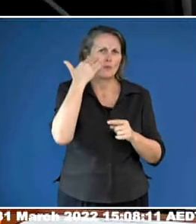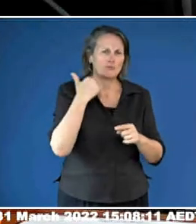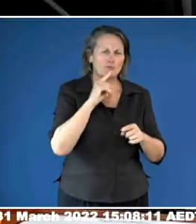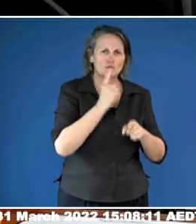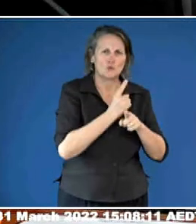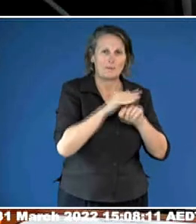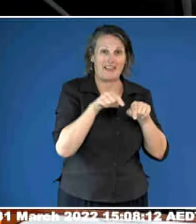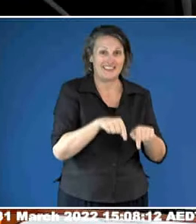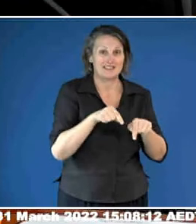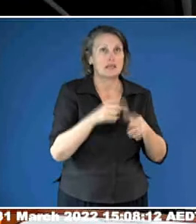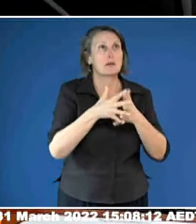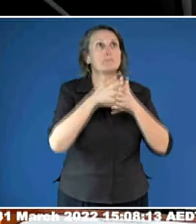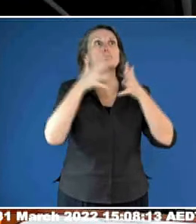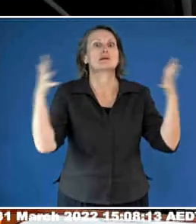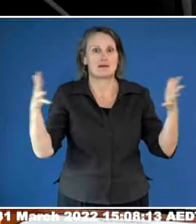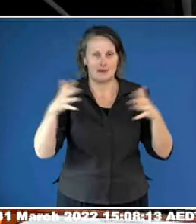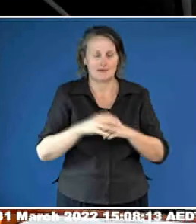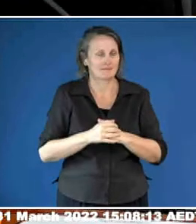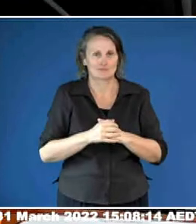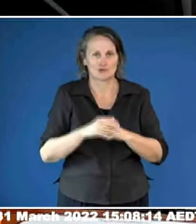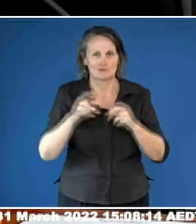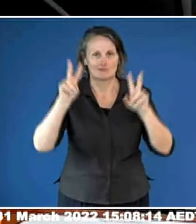It's huge and I've just cut down what I've written to half.